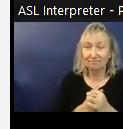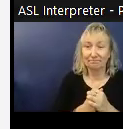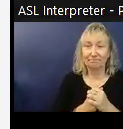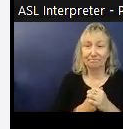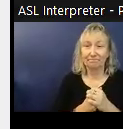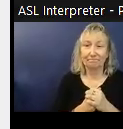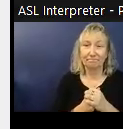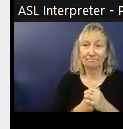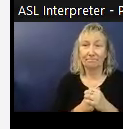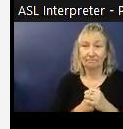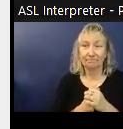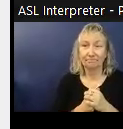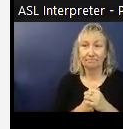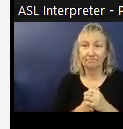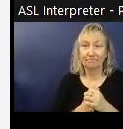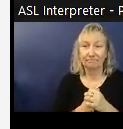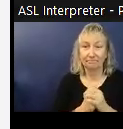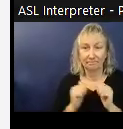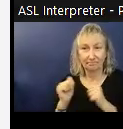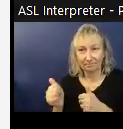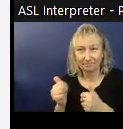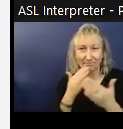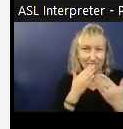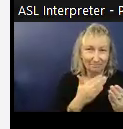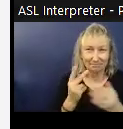OK, cool. Thank you so much, Fred and thanks for the clarification there.